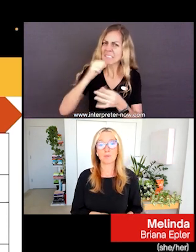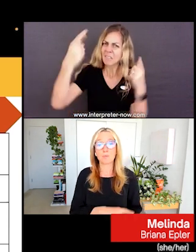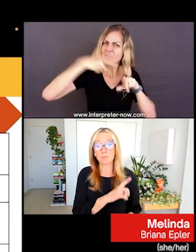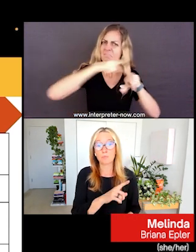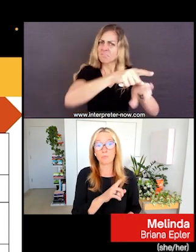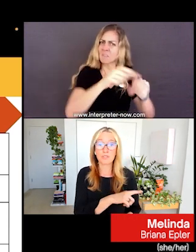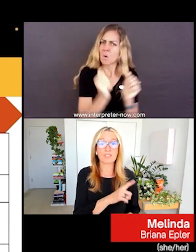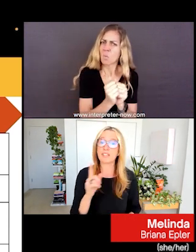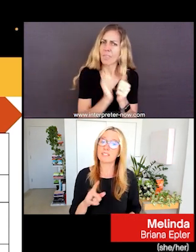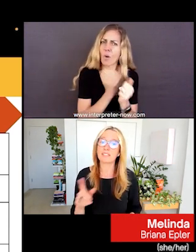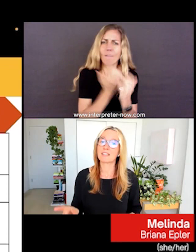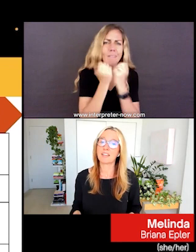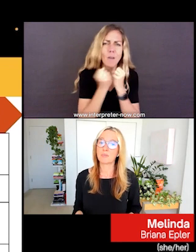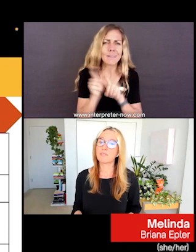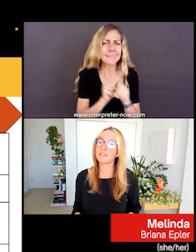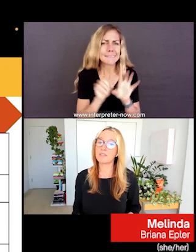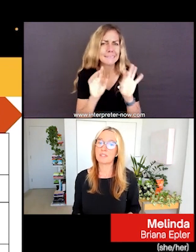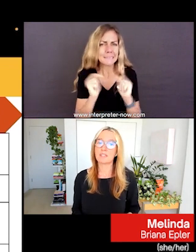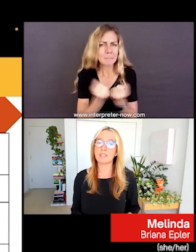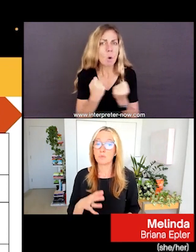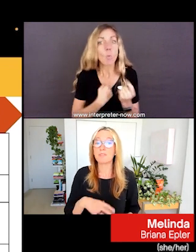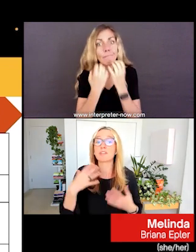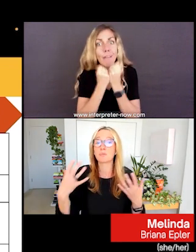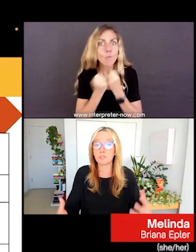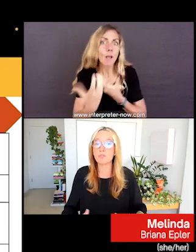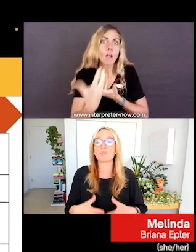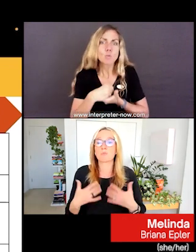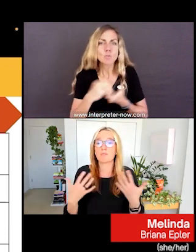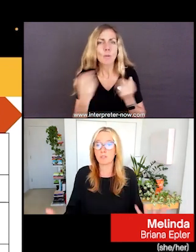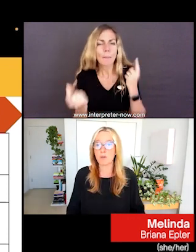Or what you just said doesn't align with our values as a team; we value inclusion, we value